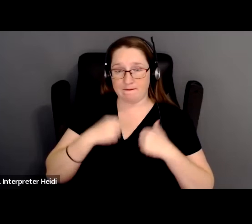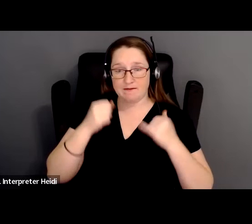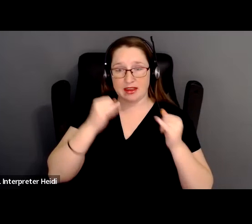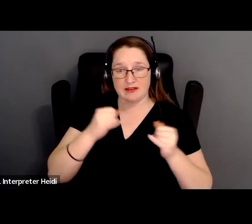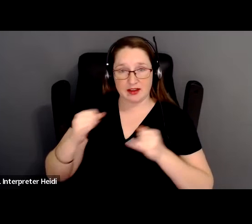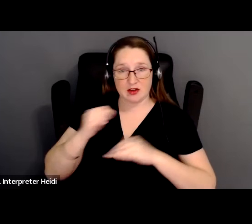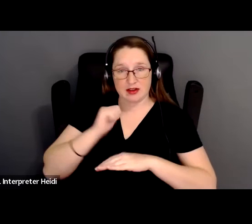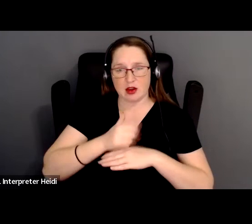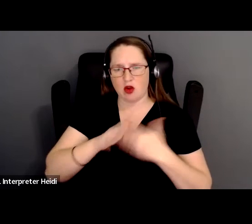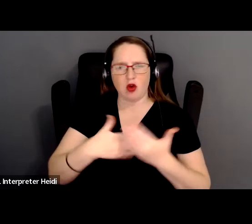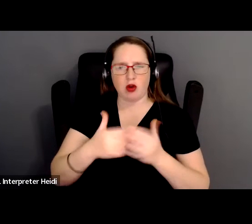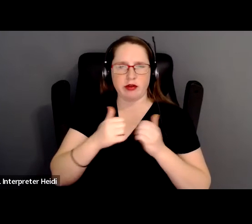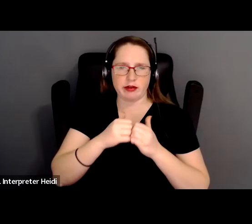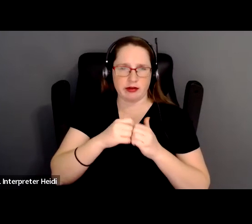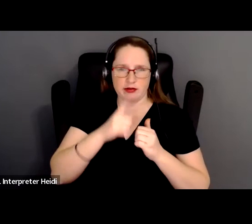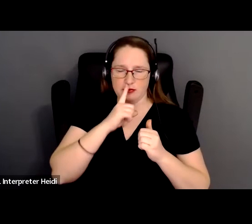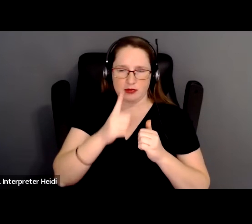So that's the top height of each of the bars.